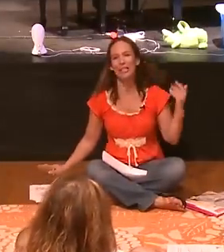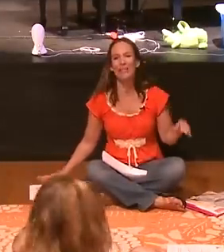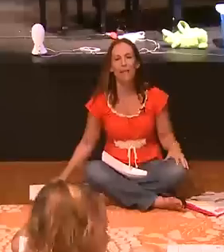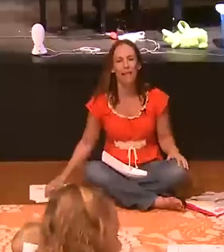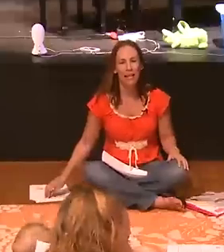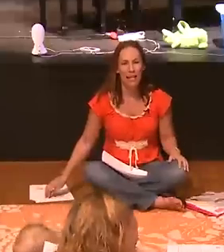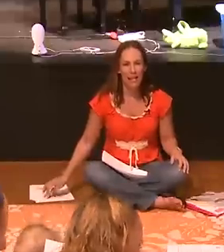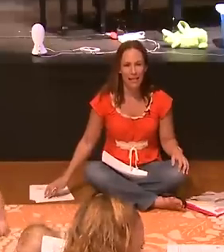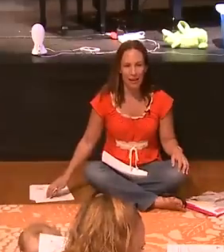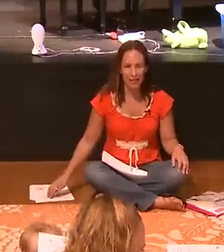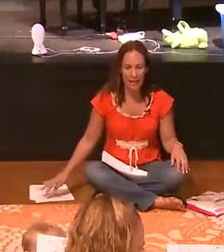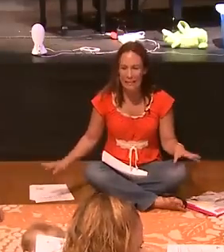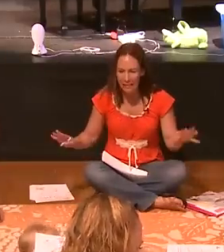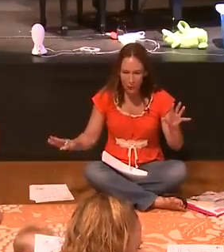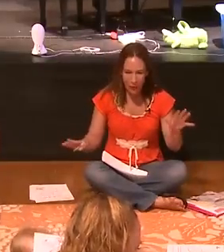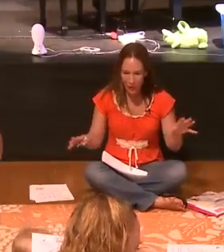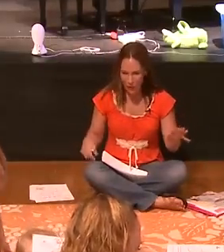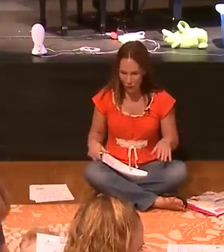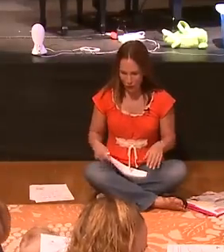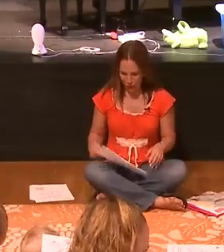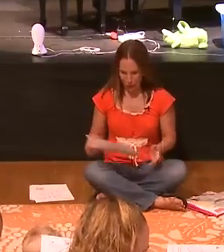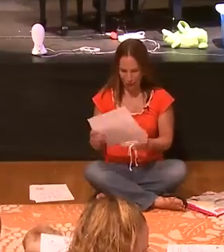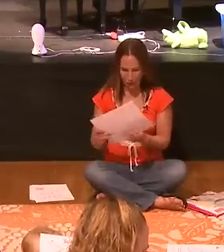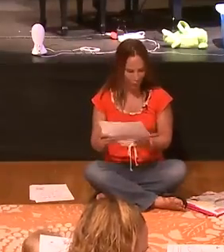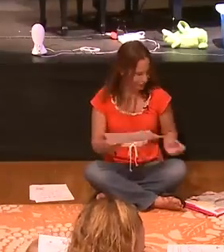It just gives me kind of an idea where they're starting at.